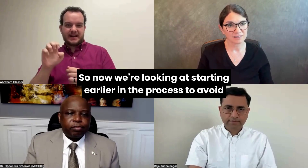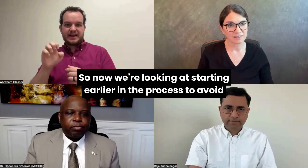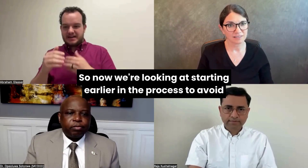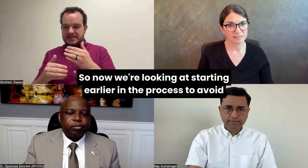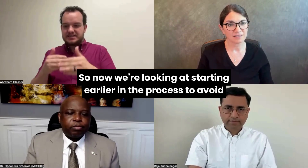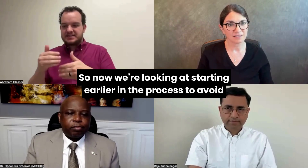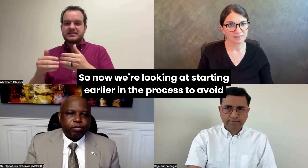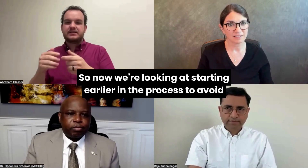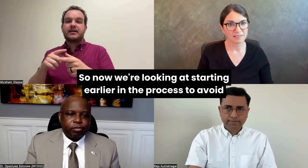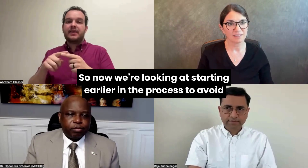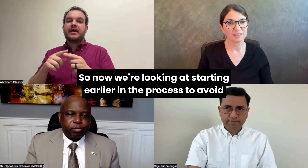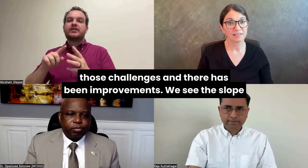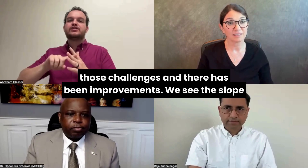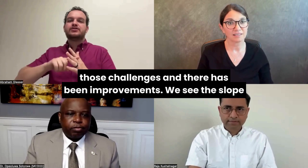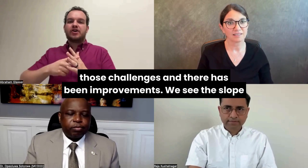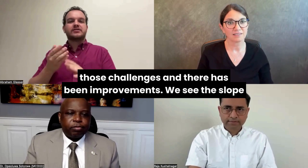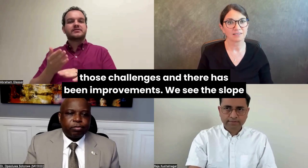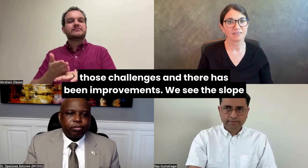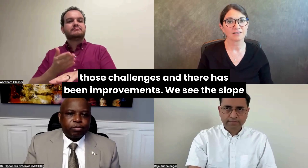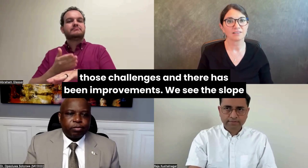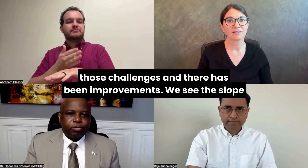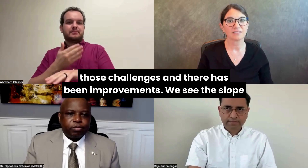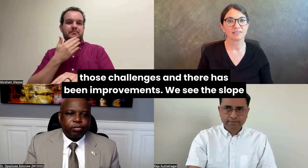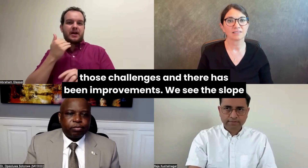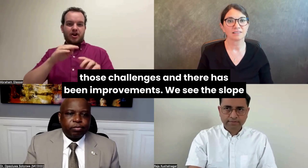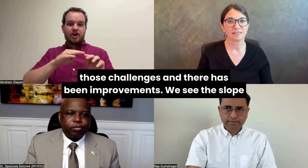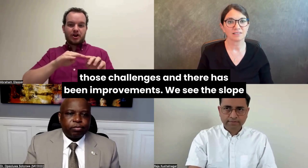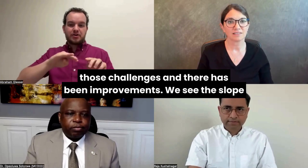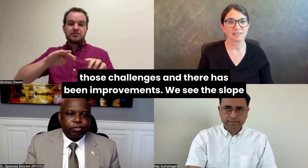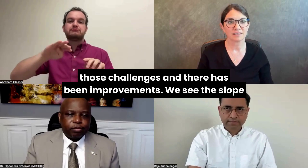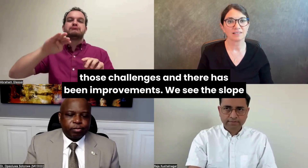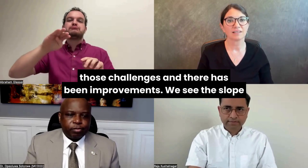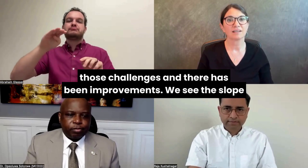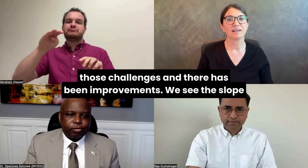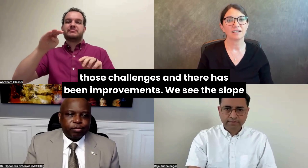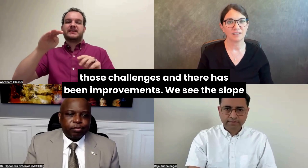those challenges and there has been improvements. We see the slope